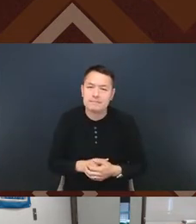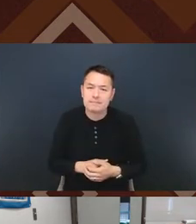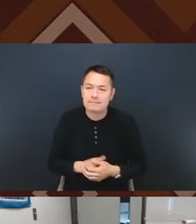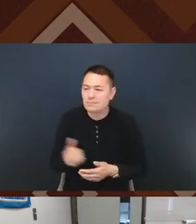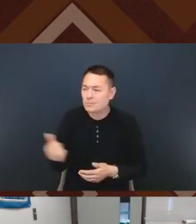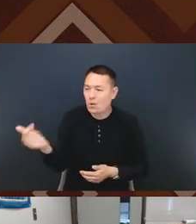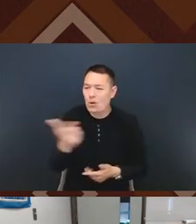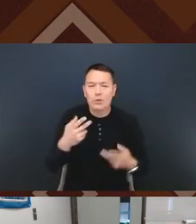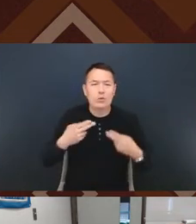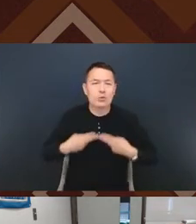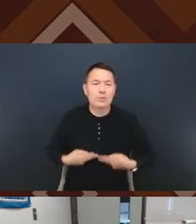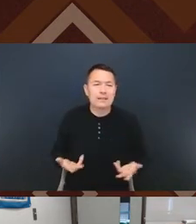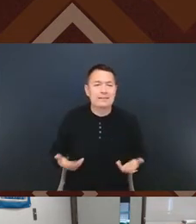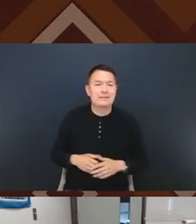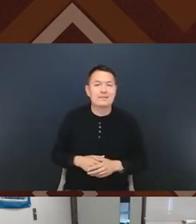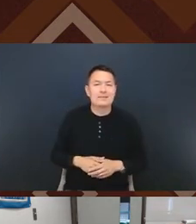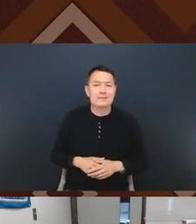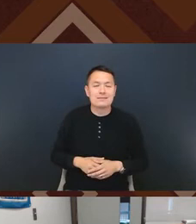We all want other people to respect us.